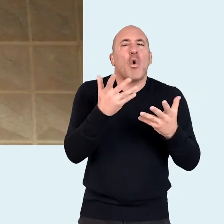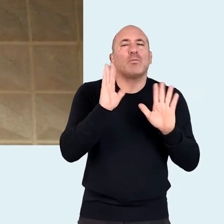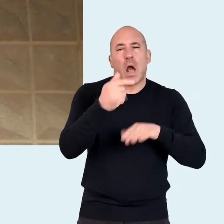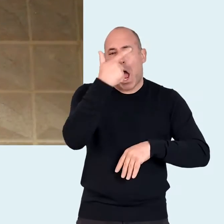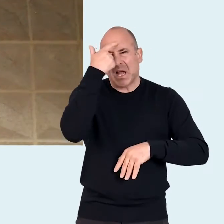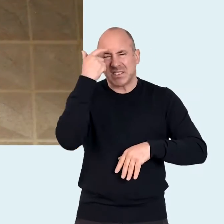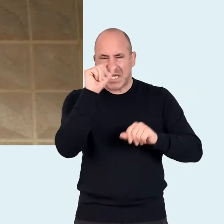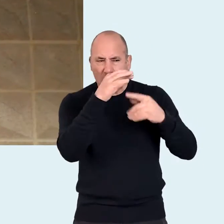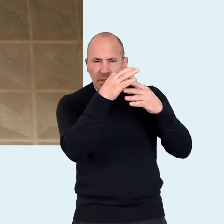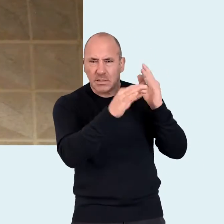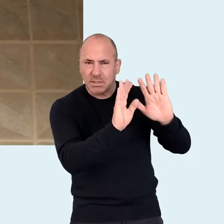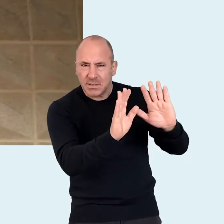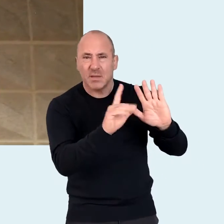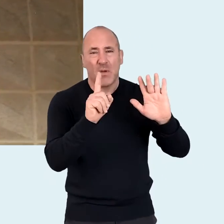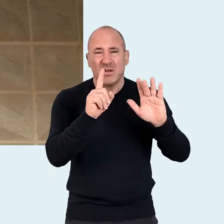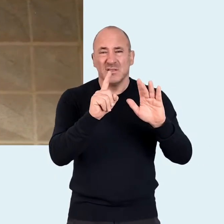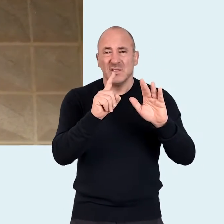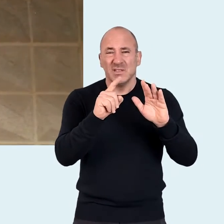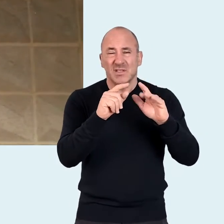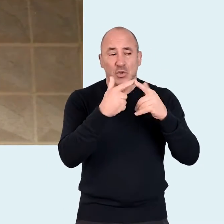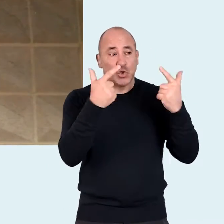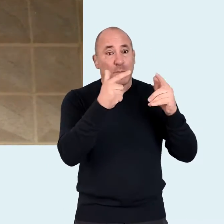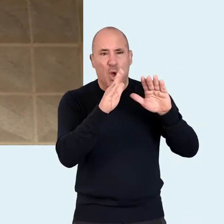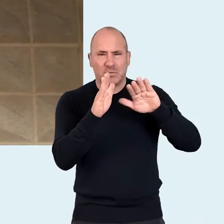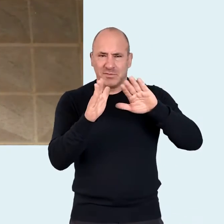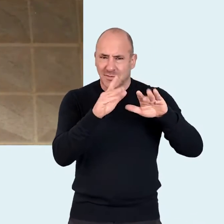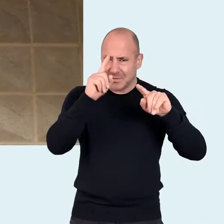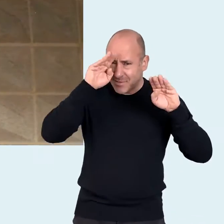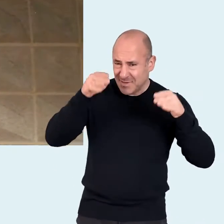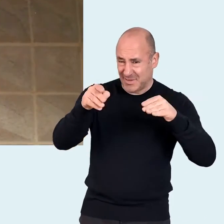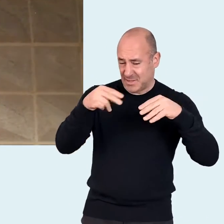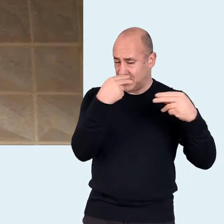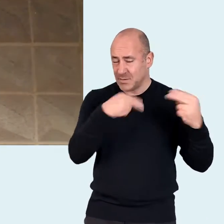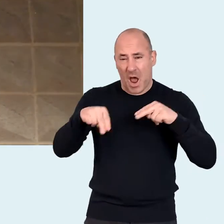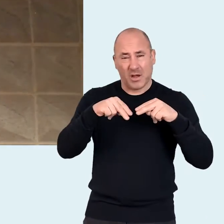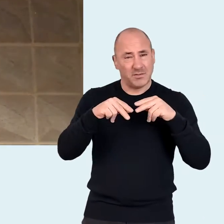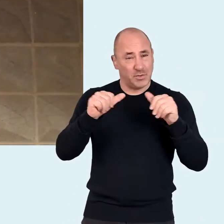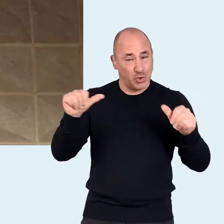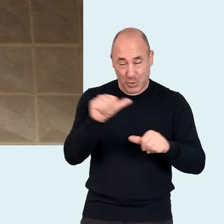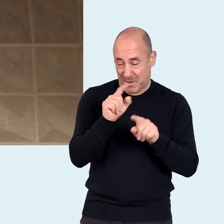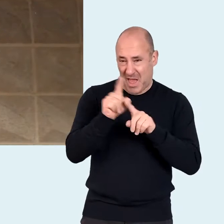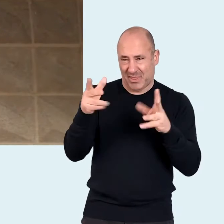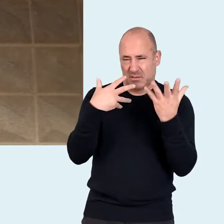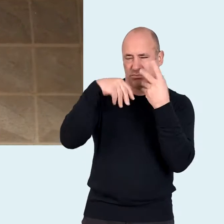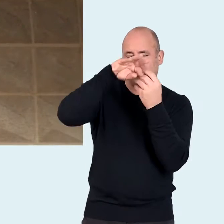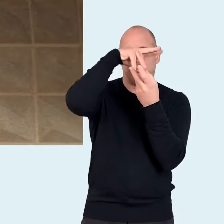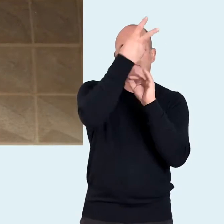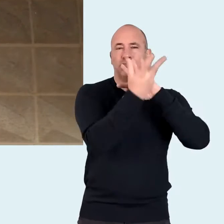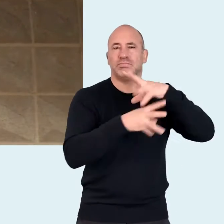go wrong. Yes, you need to have an understanding of those things, but don't let them take over